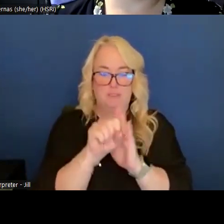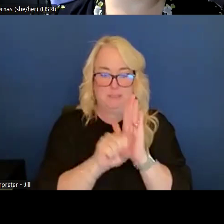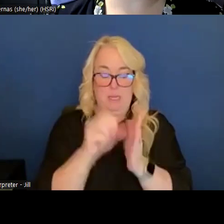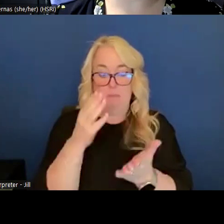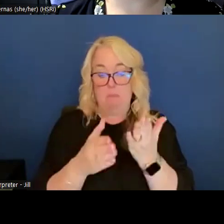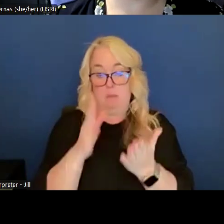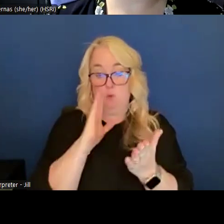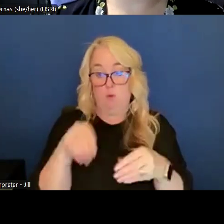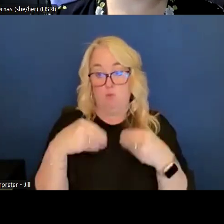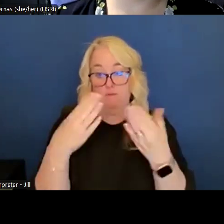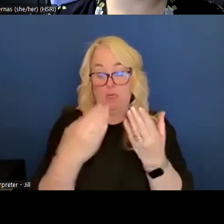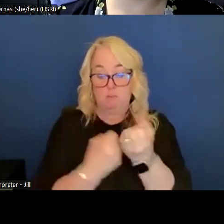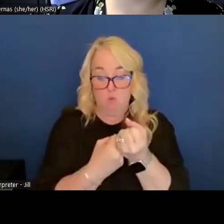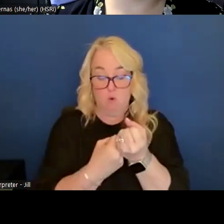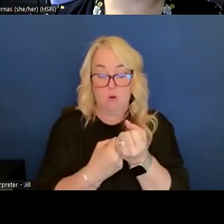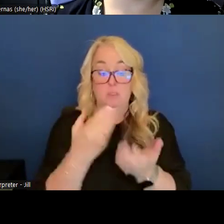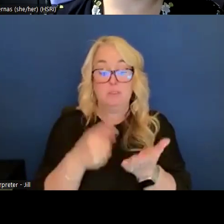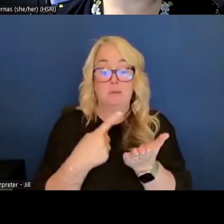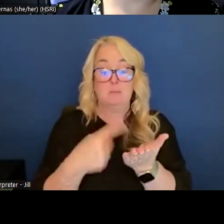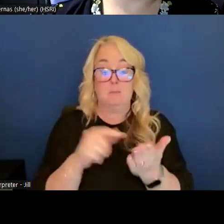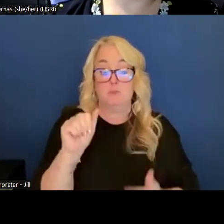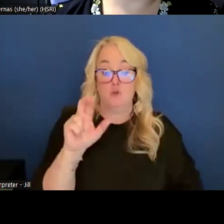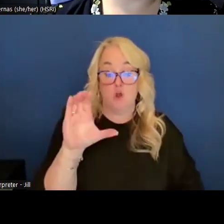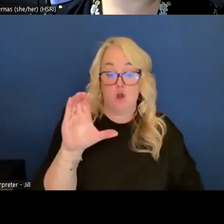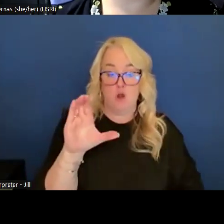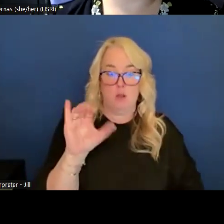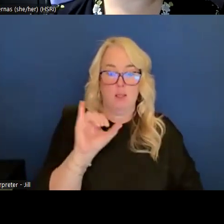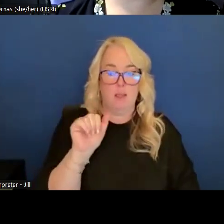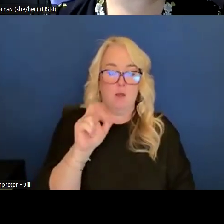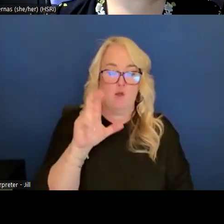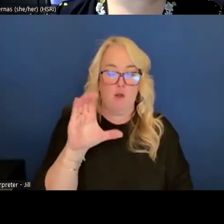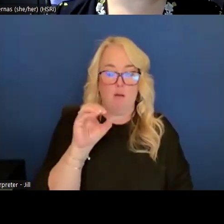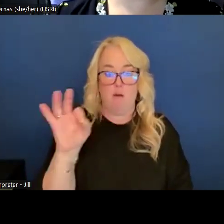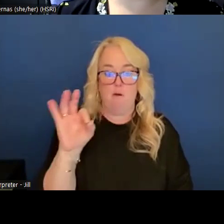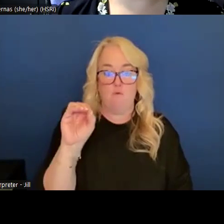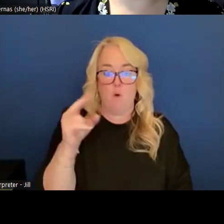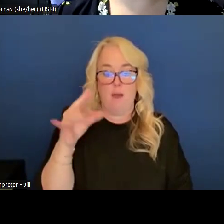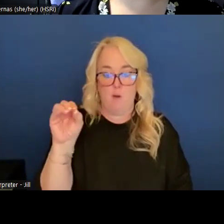Sometimes The Arc―we have The Arc of Ohio―they may help as